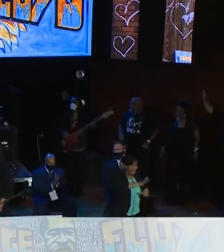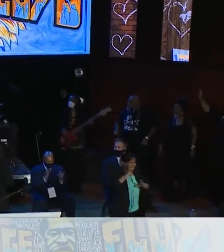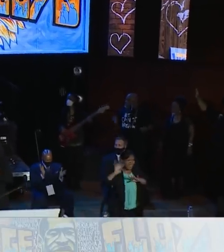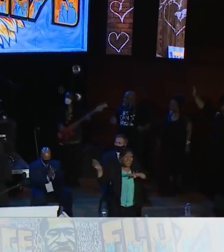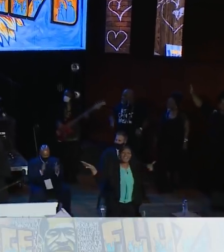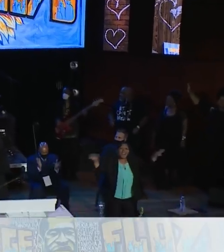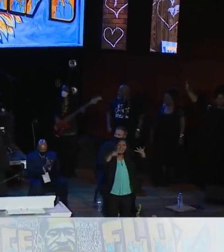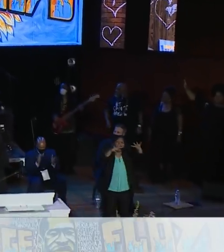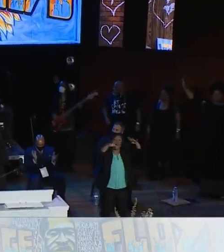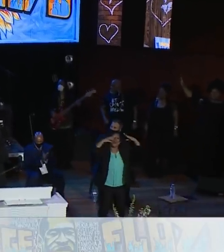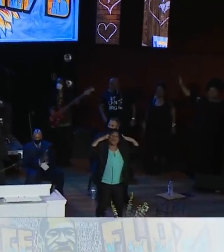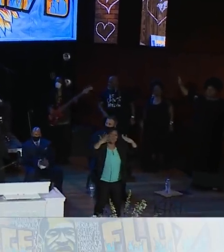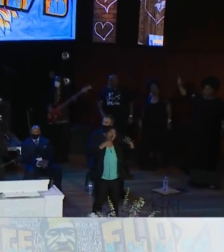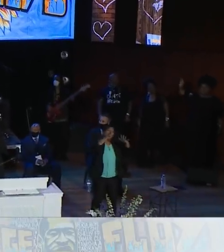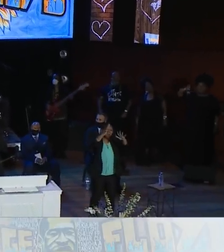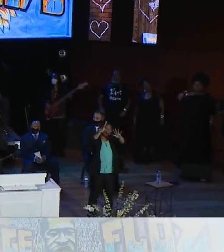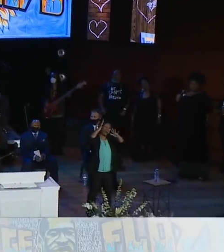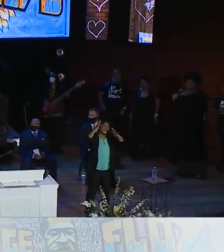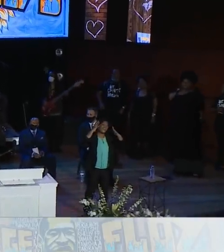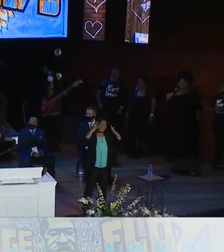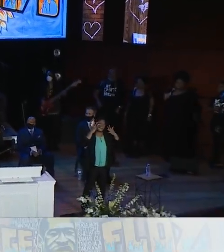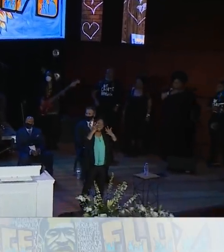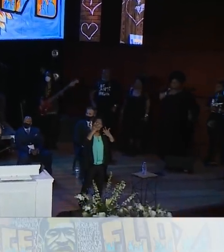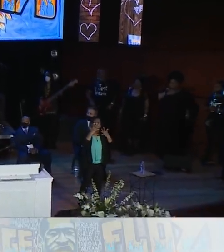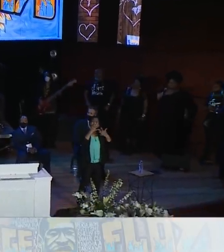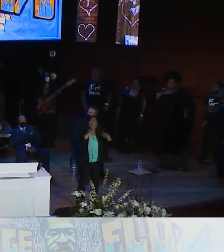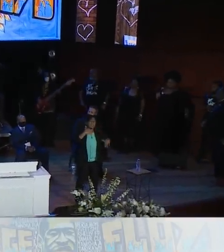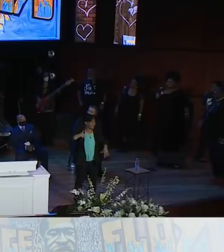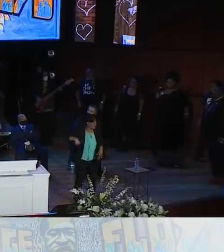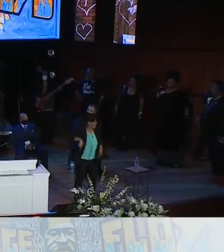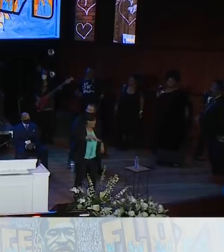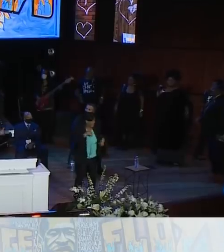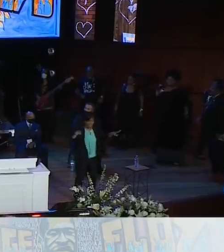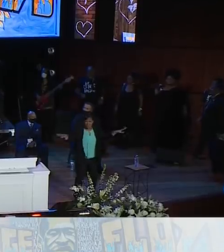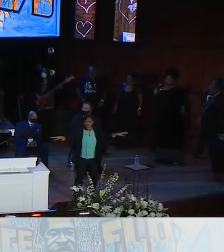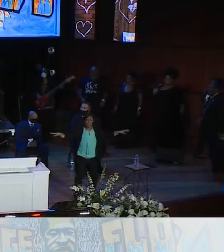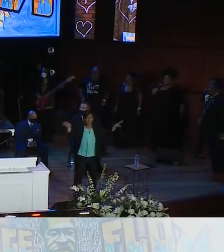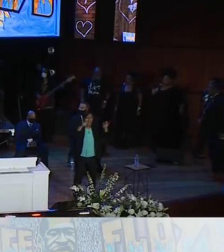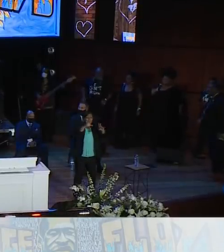OH, PRAISE GOD PRAISE GOD